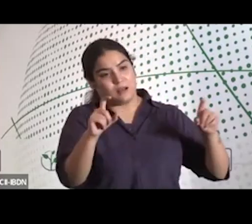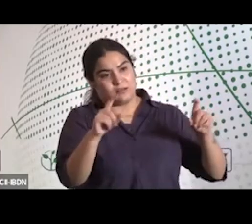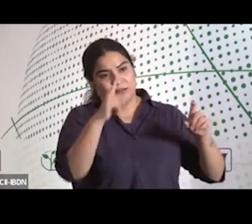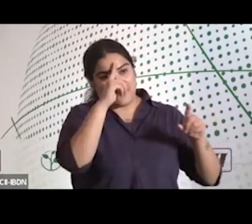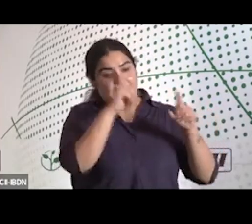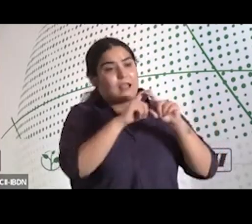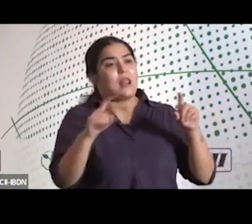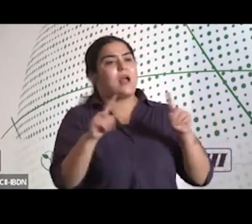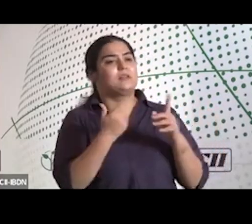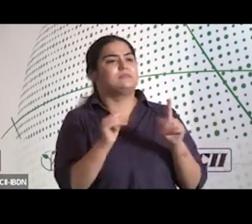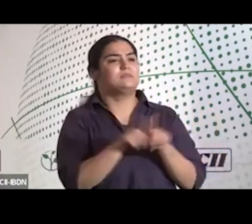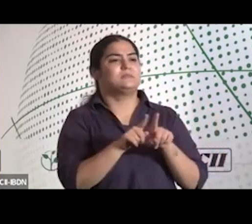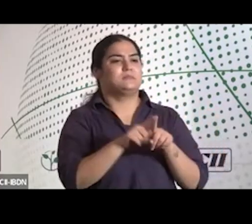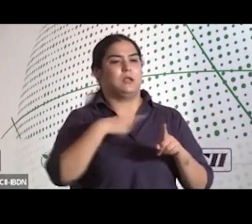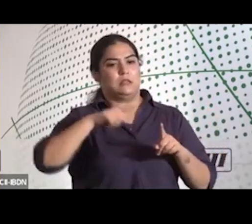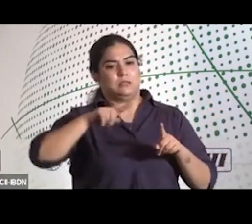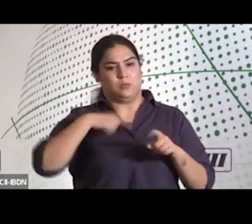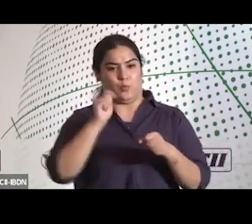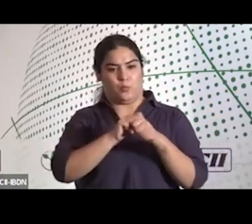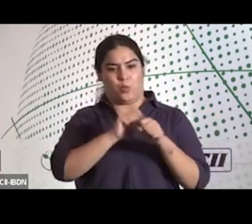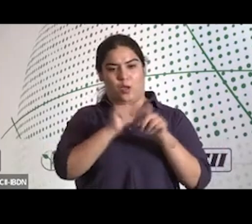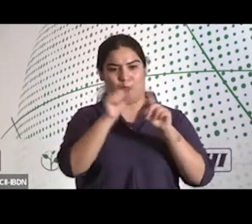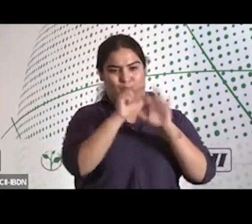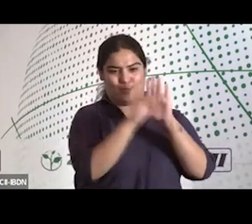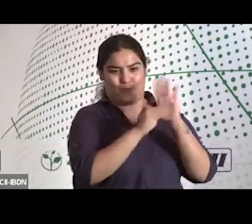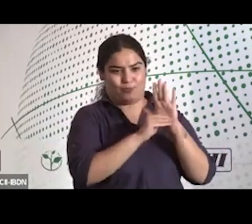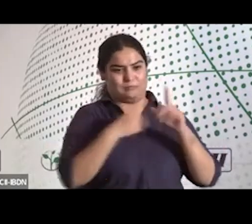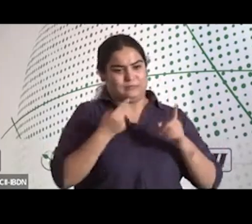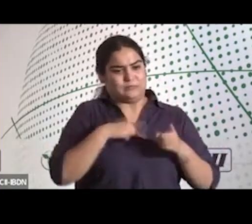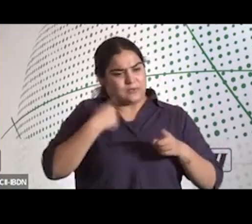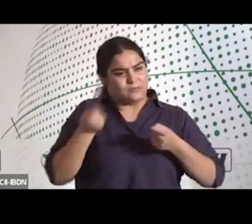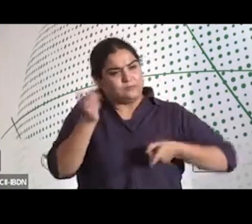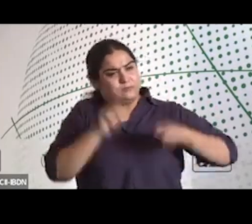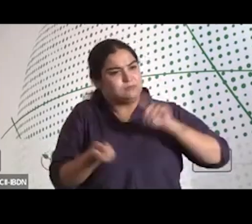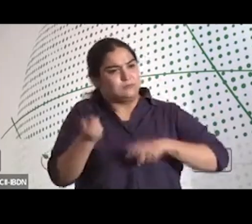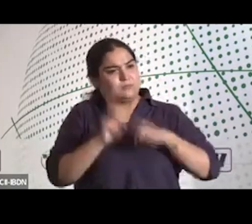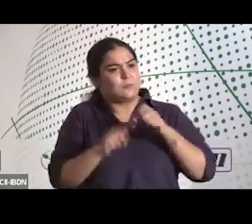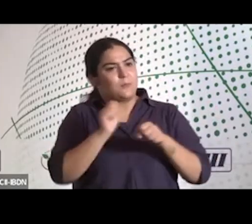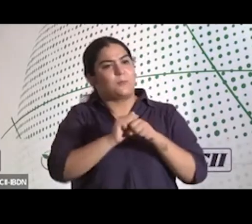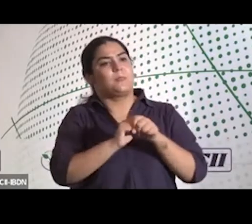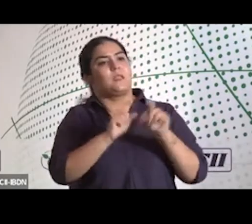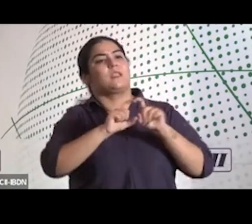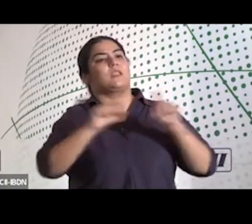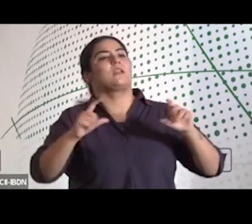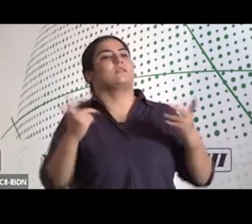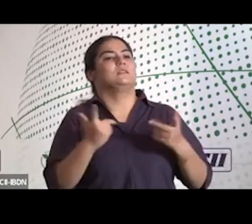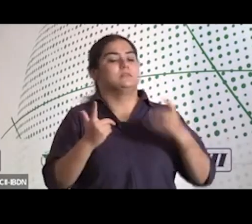correctly so that you're not doing this one size fits all. I keep hearing how we are not homogenous,